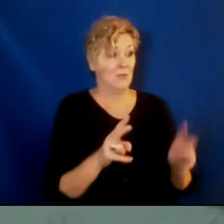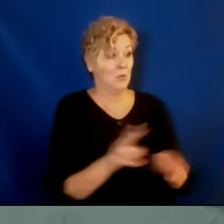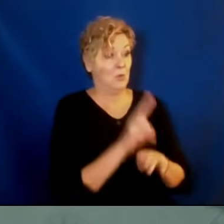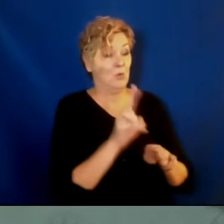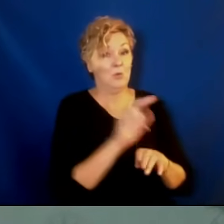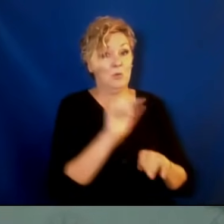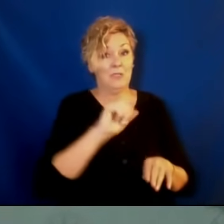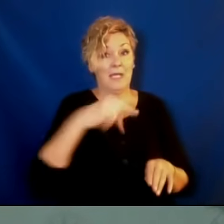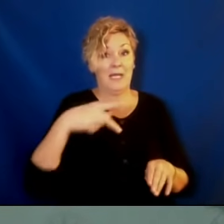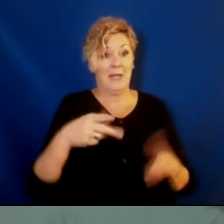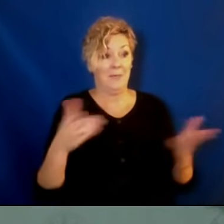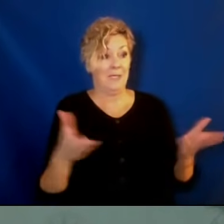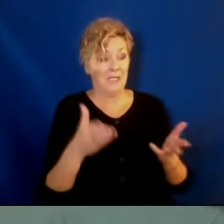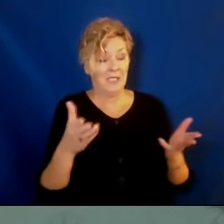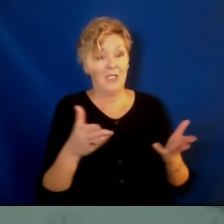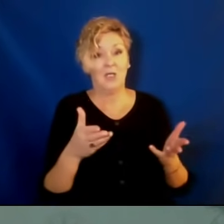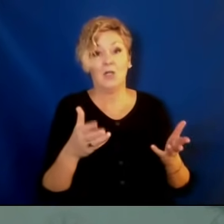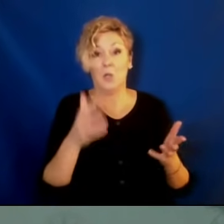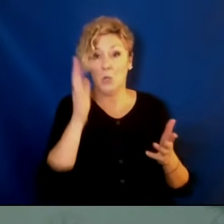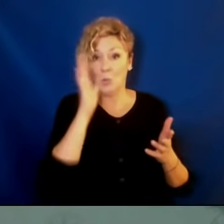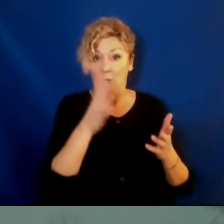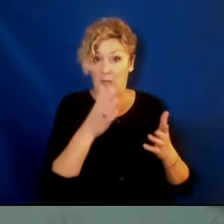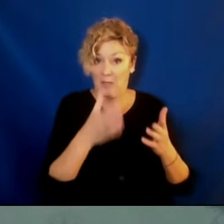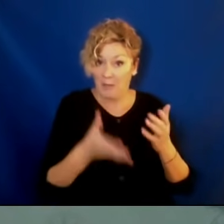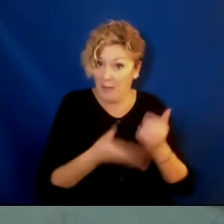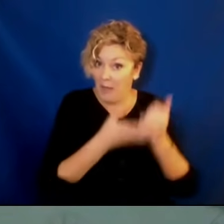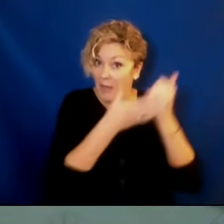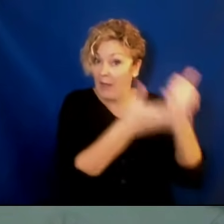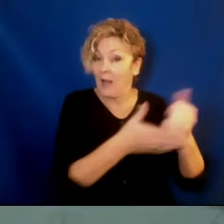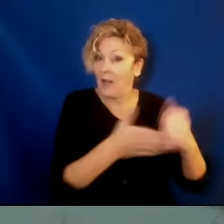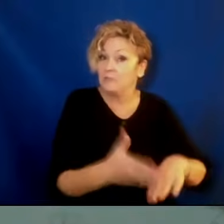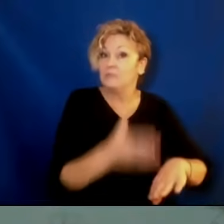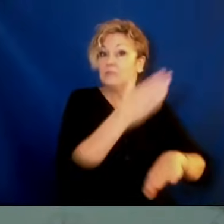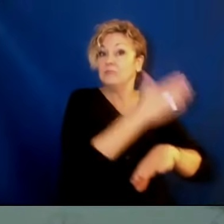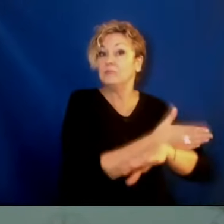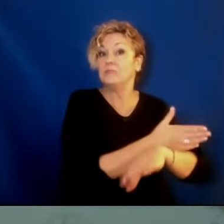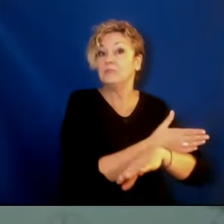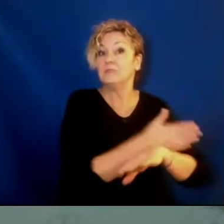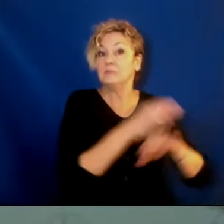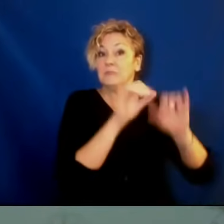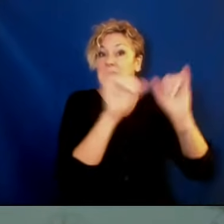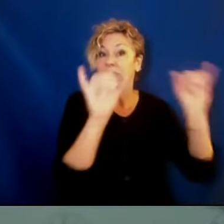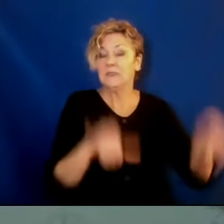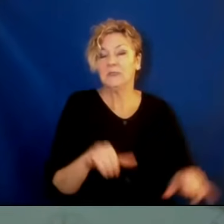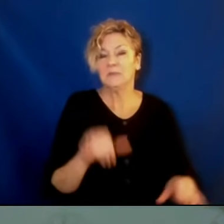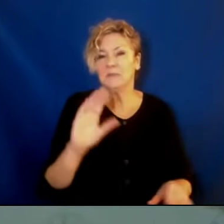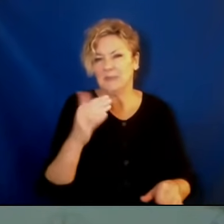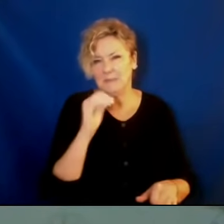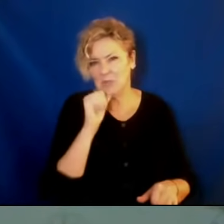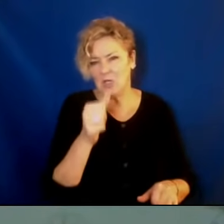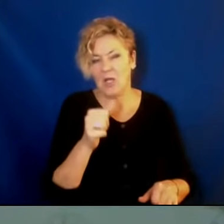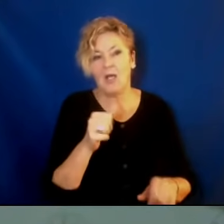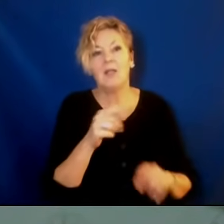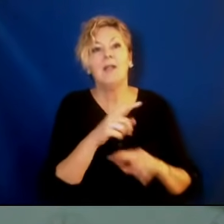needs to make a meaningful change in their behaviour that reduces the risk to the people they love into their communities.